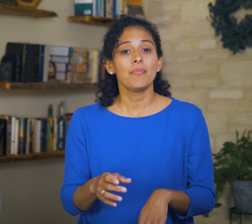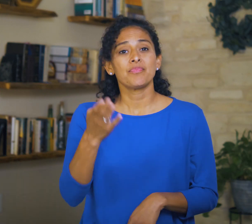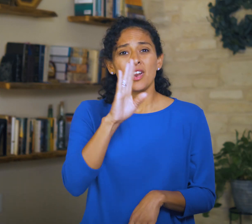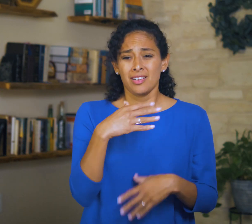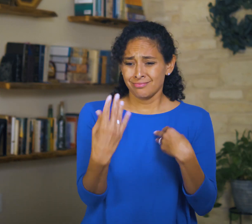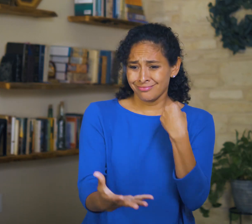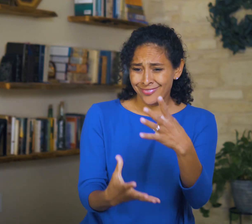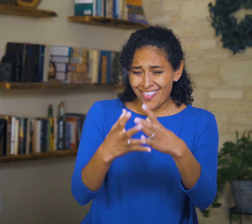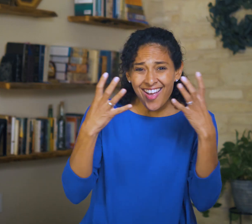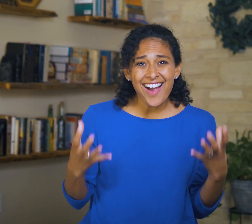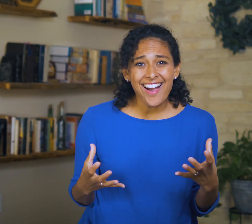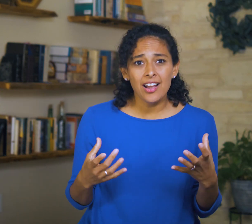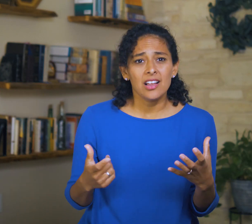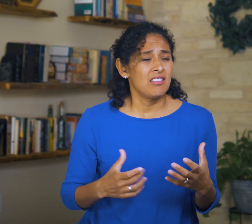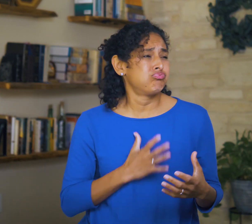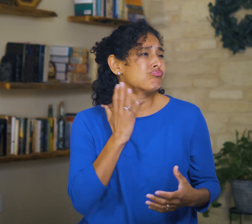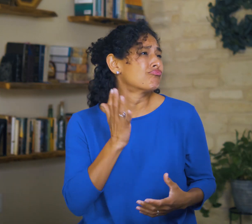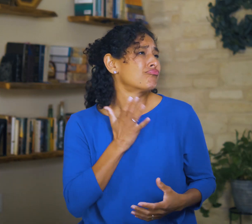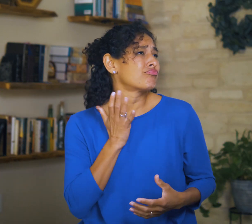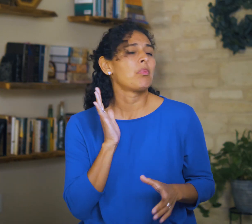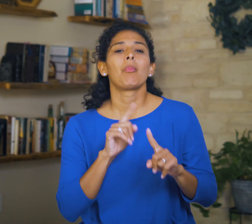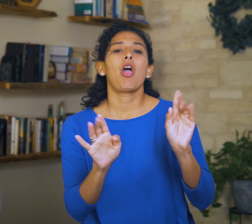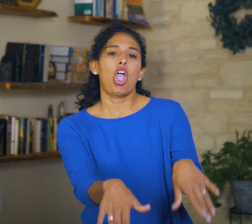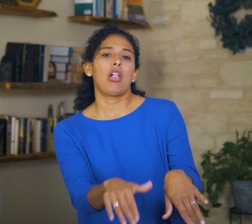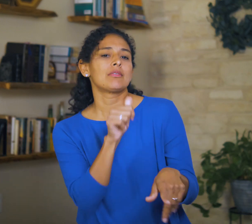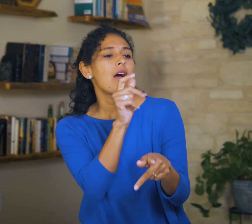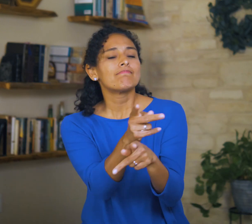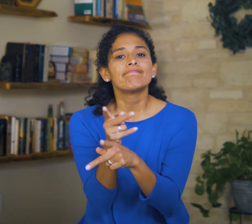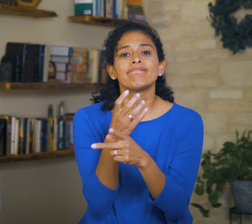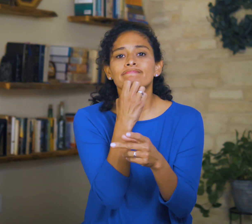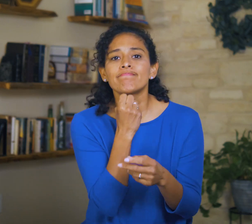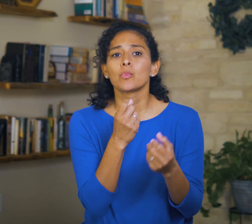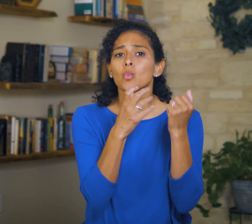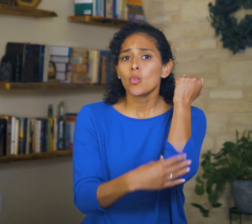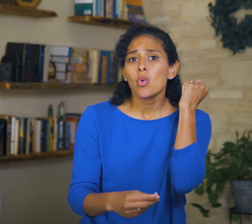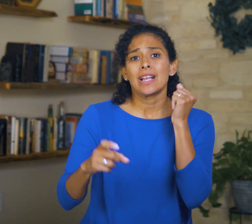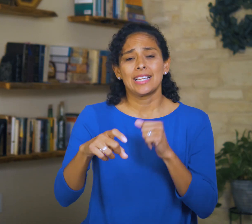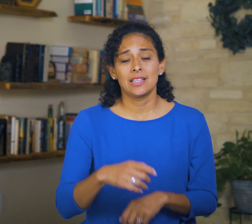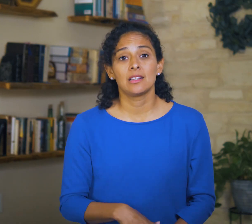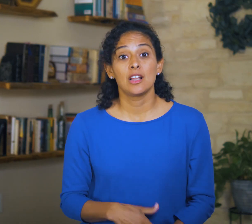God gave them much but they lived in luxury without caring for the poor and needy.